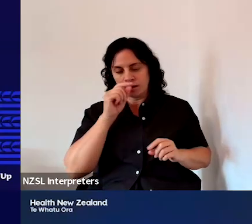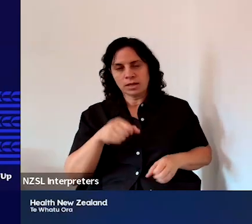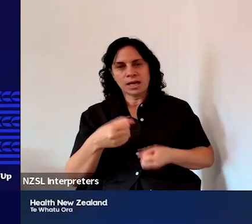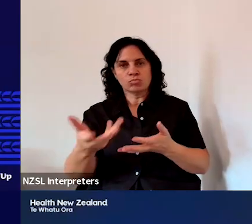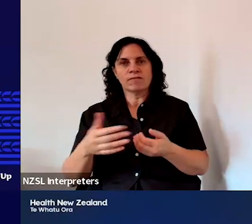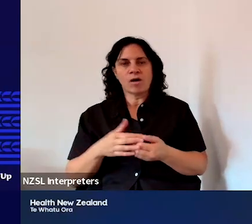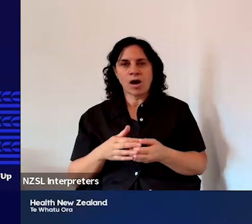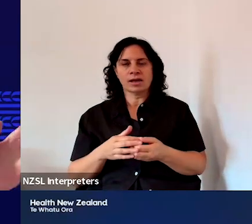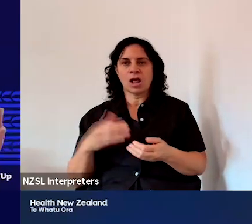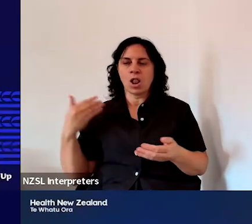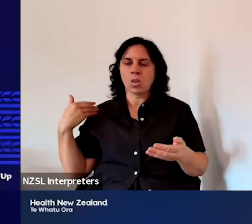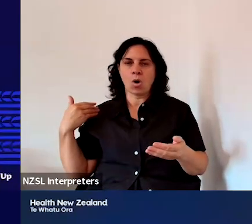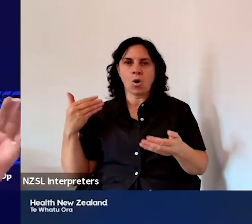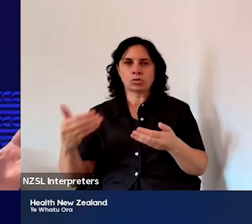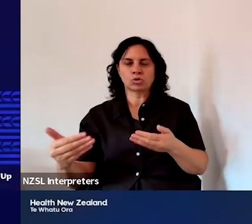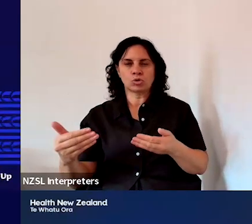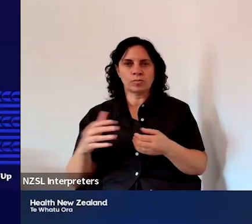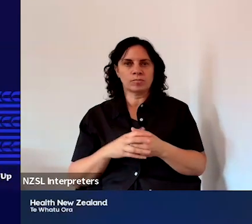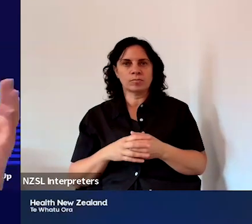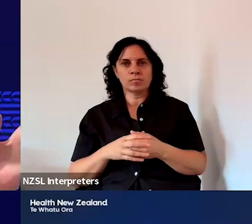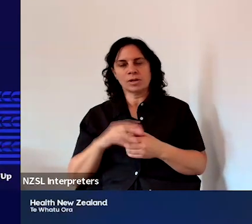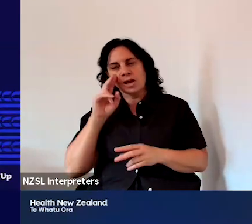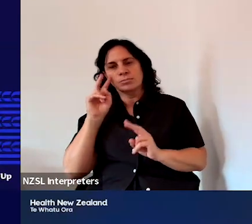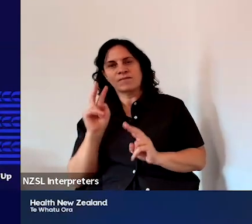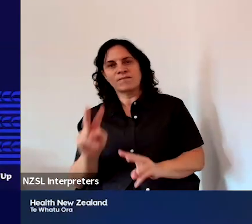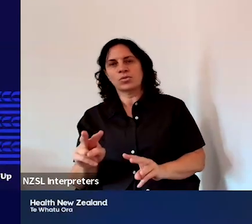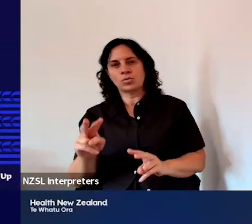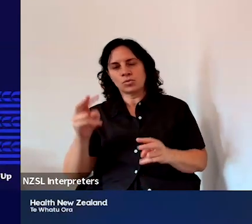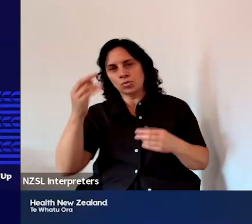look at how mental well-being develops and changes over time.